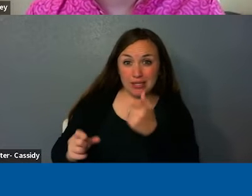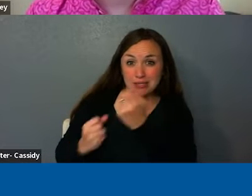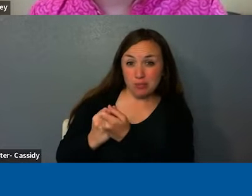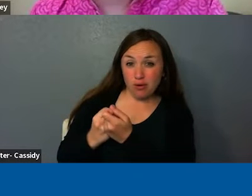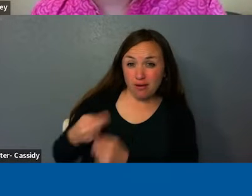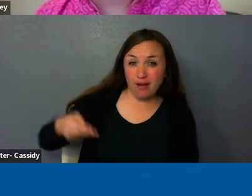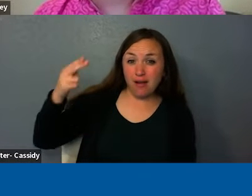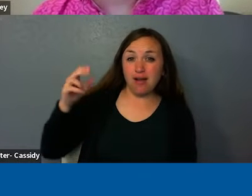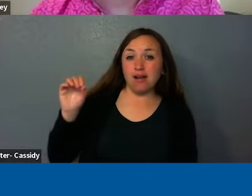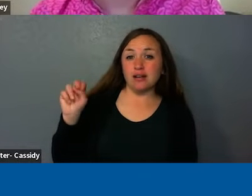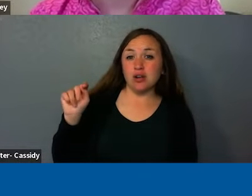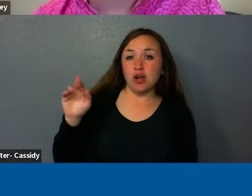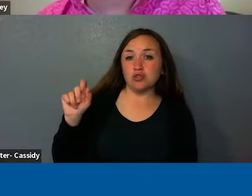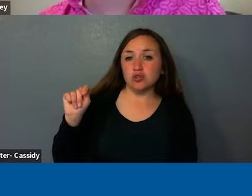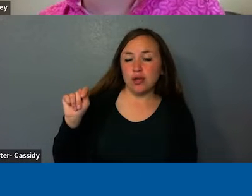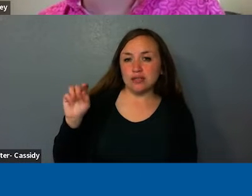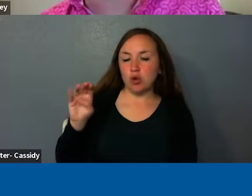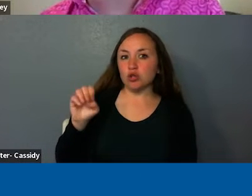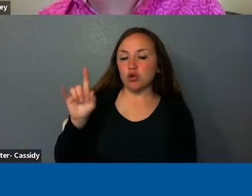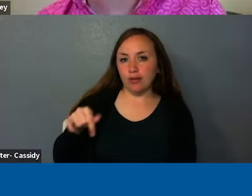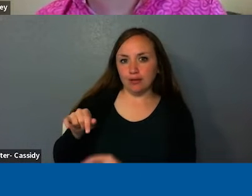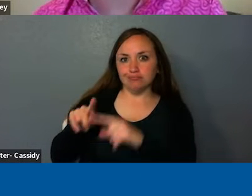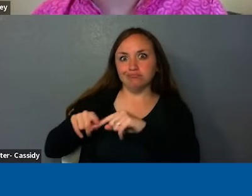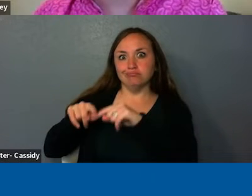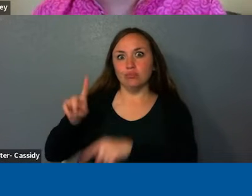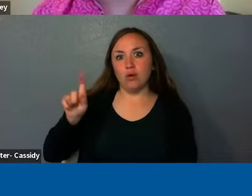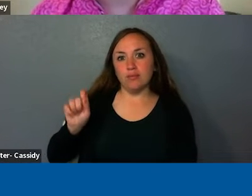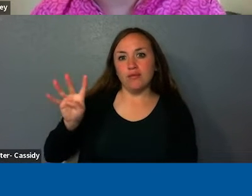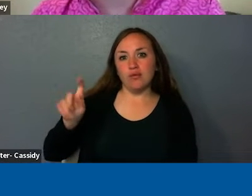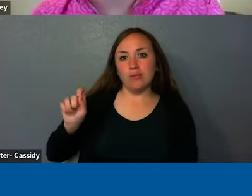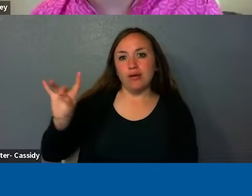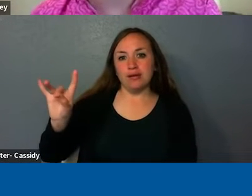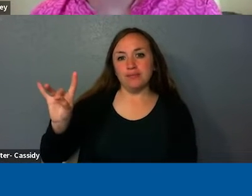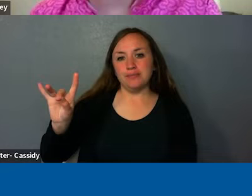support where your argument may hinge on for somebody that is not receptive to appeals to empathy.